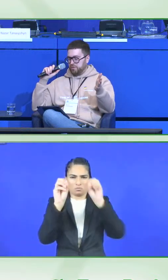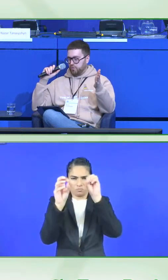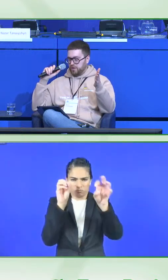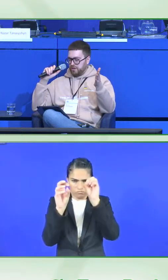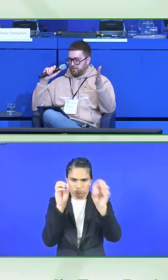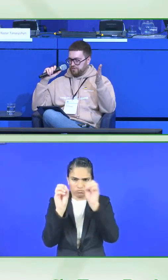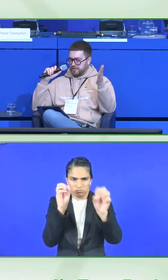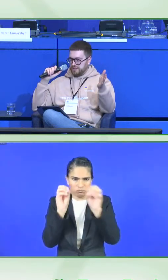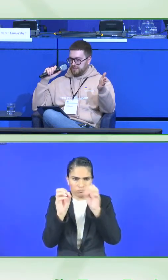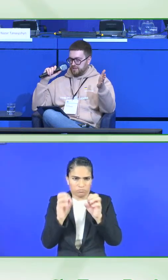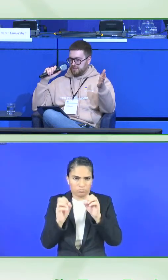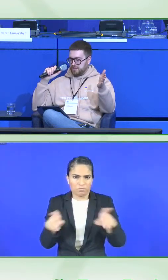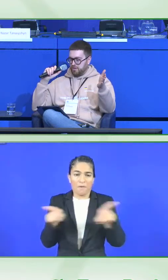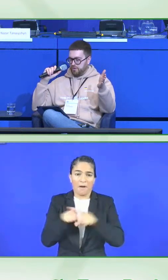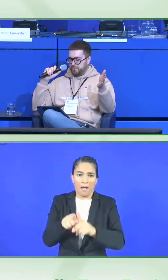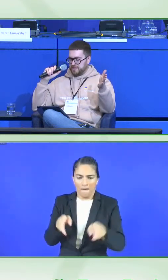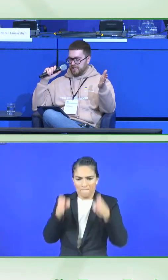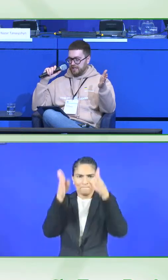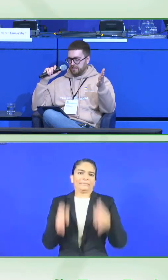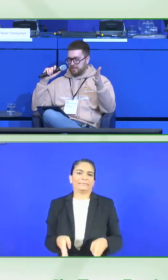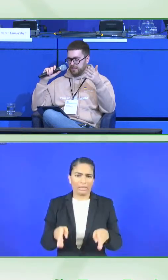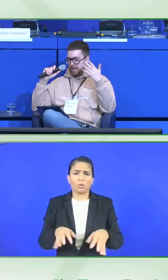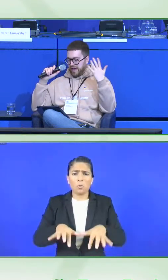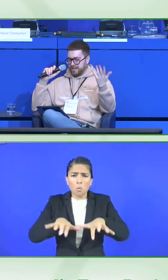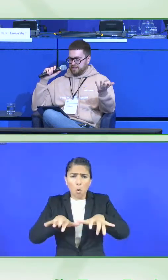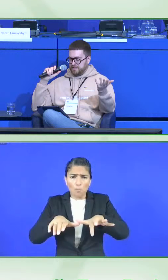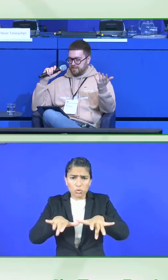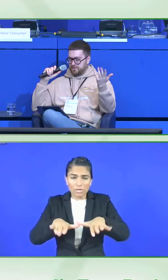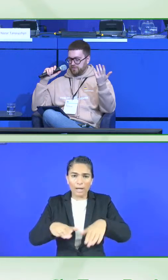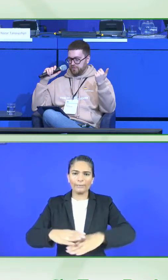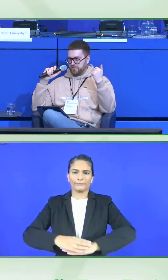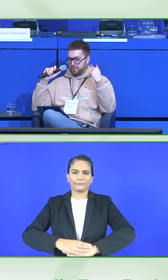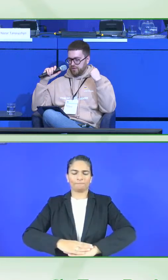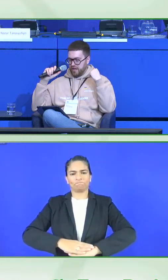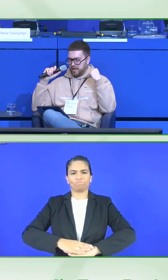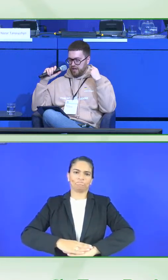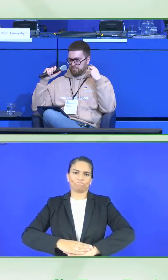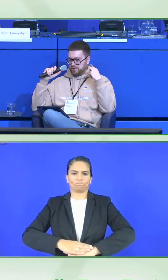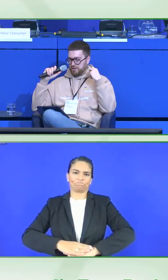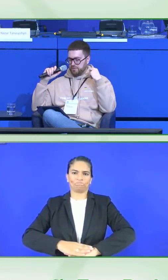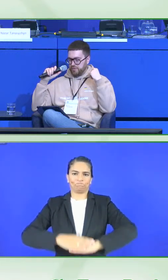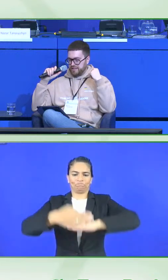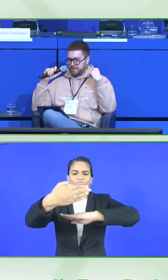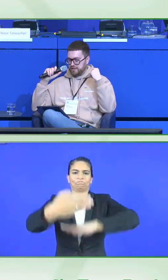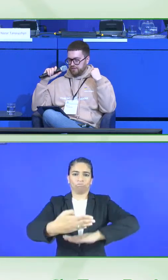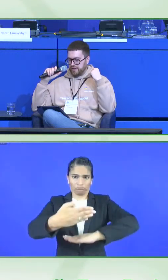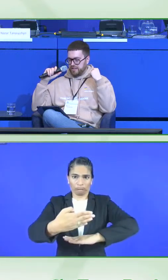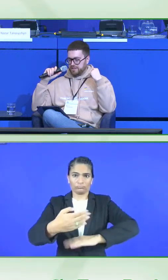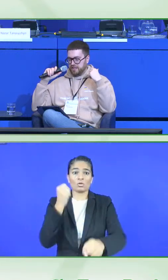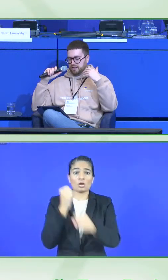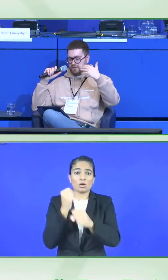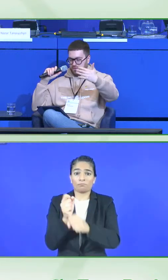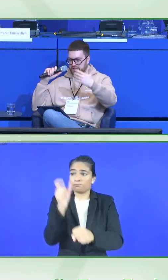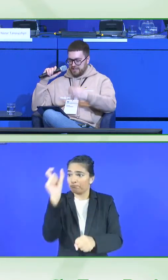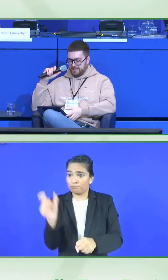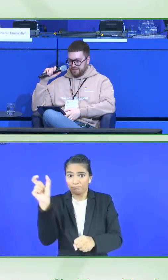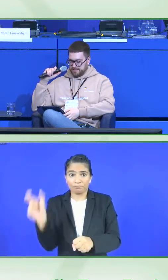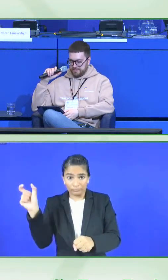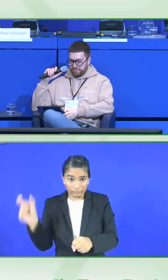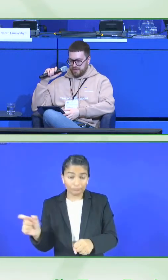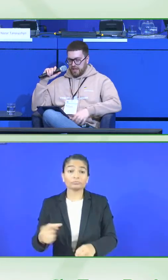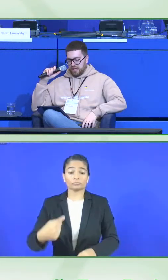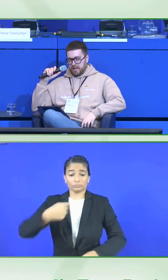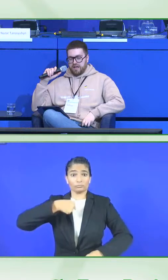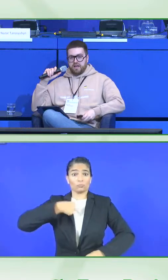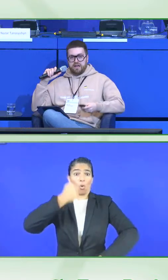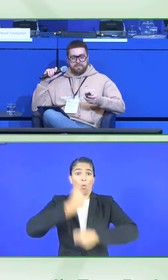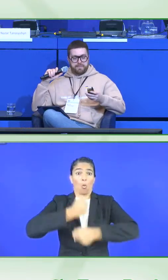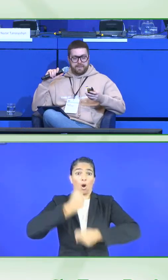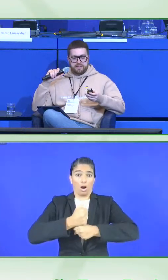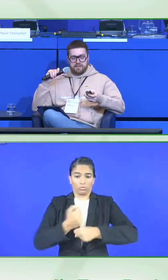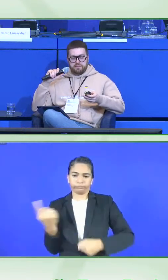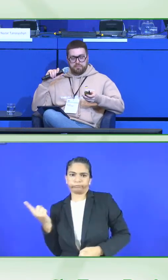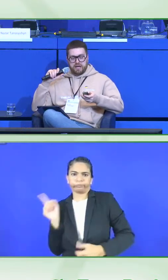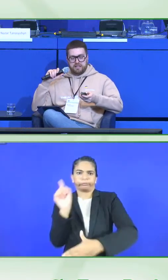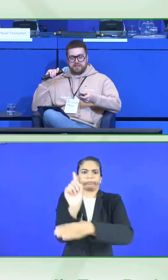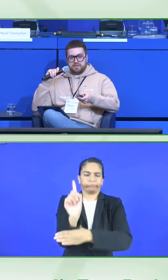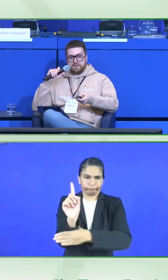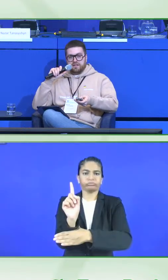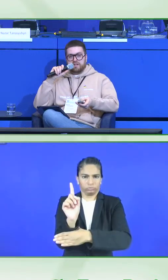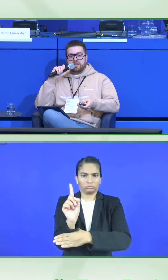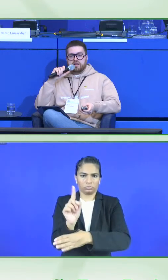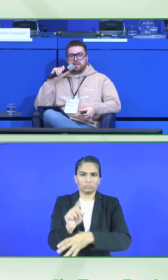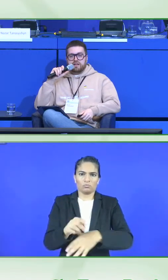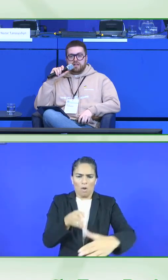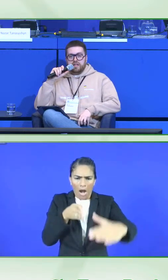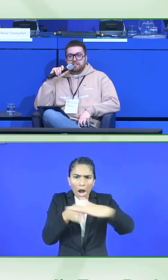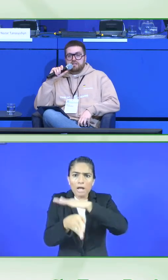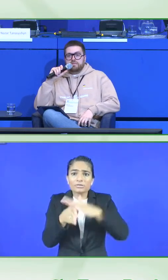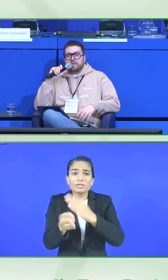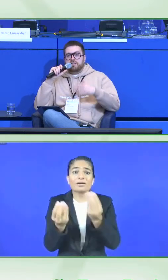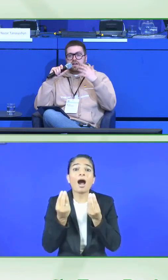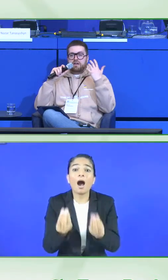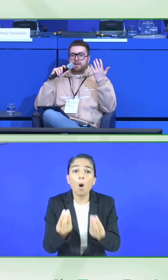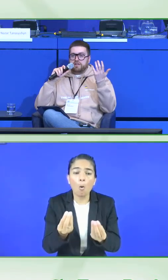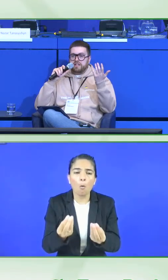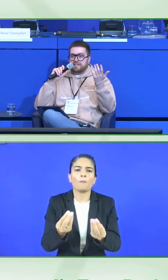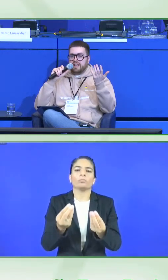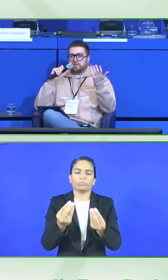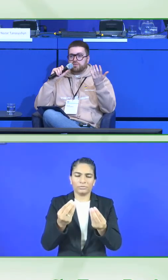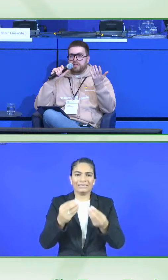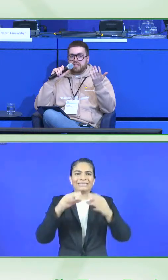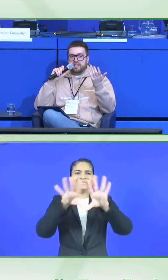and combine the presentation with that, with this, but we actually sit with my team at